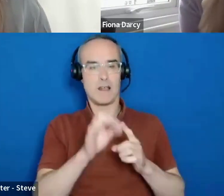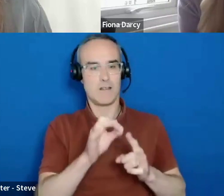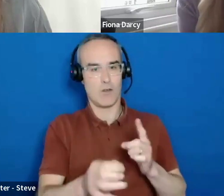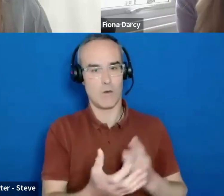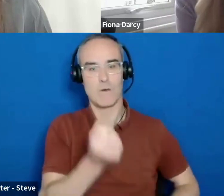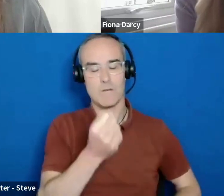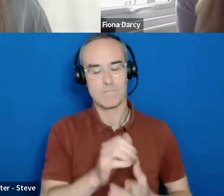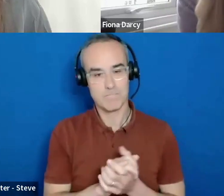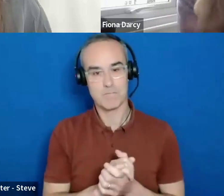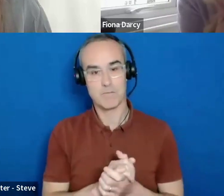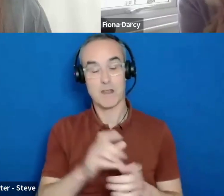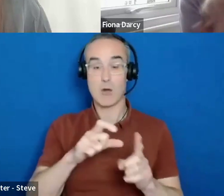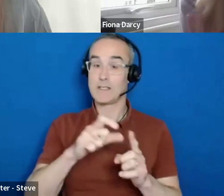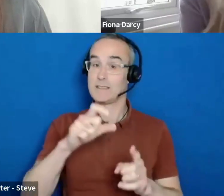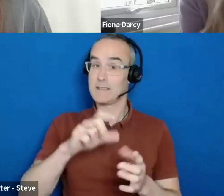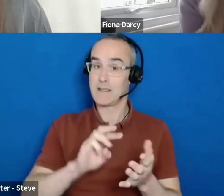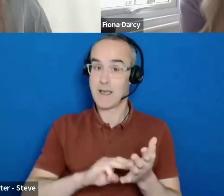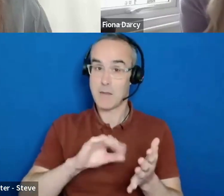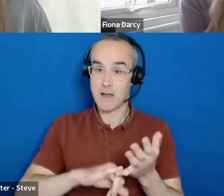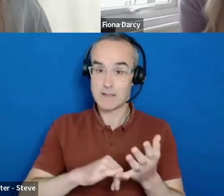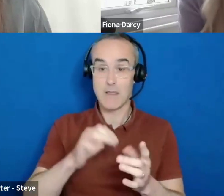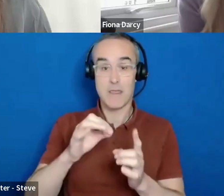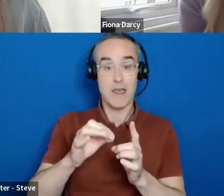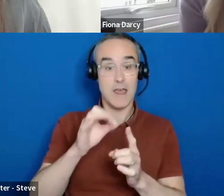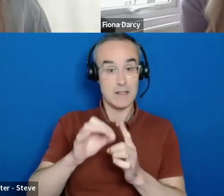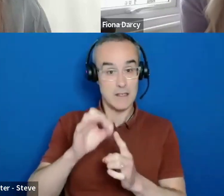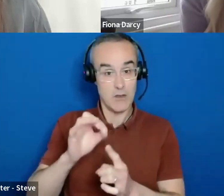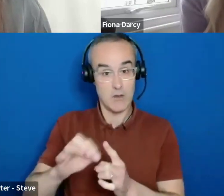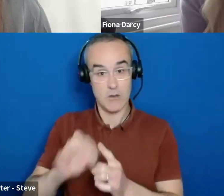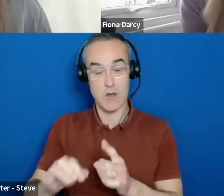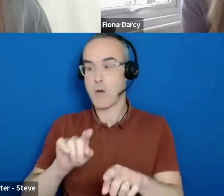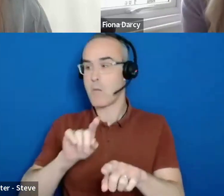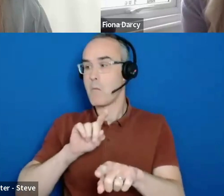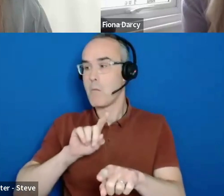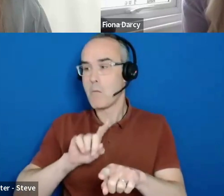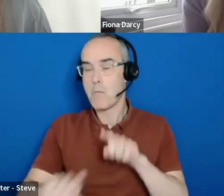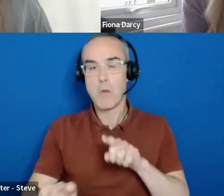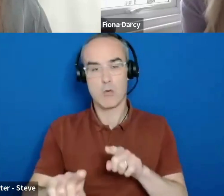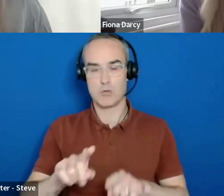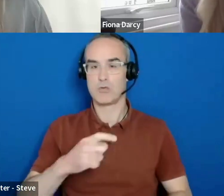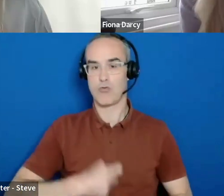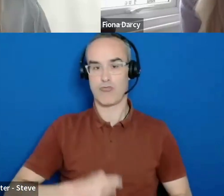Interviews at DCMS, for the vast majority of our roles there is only one interview.